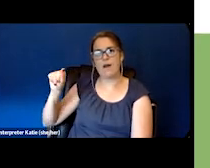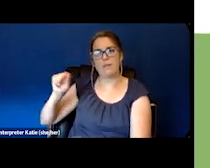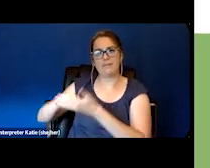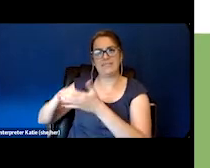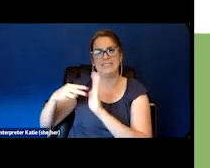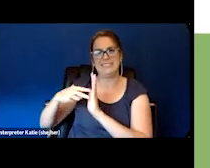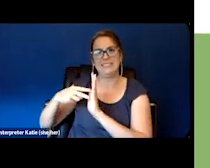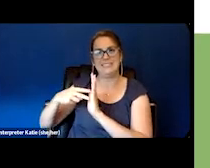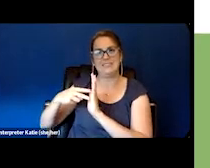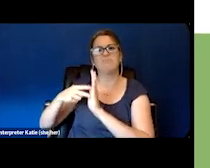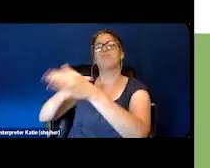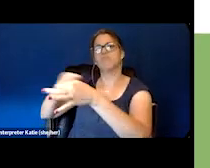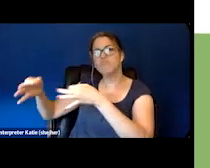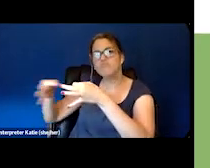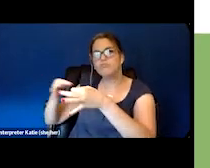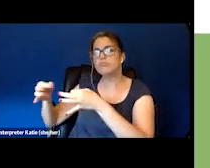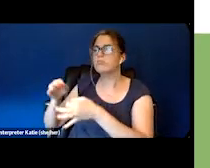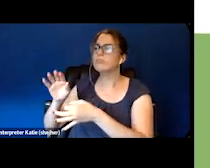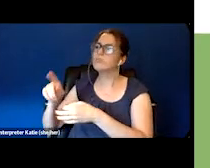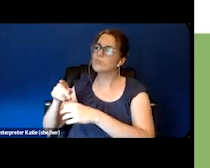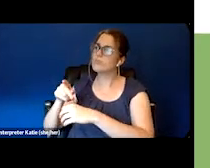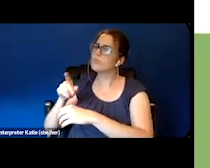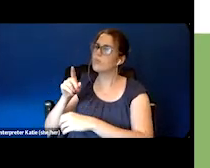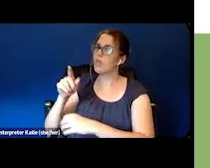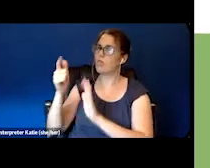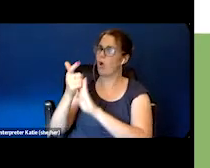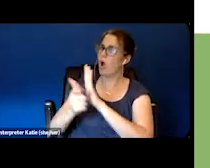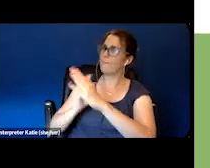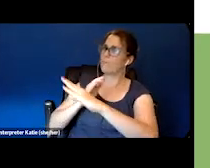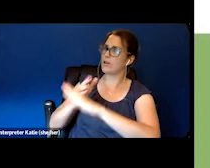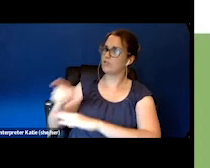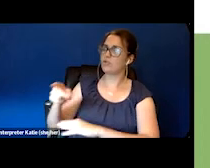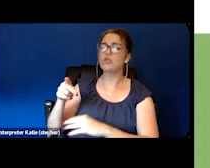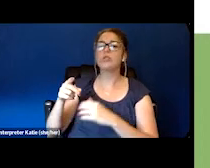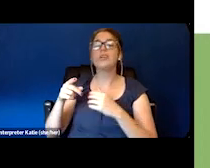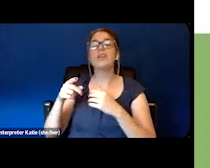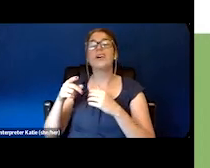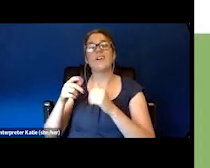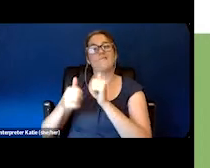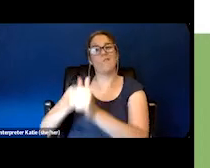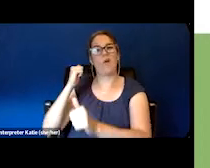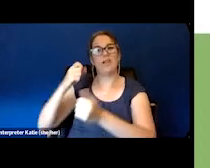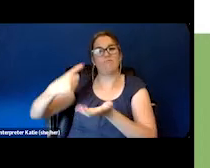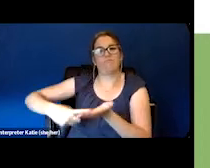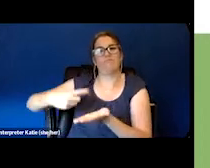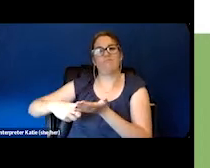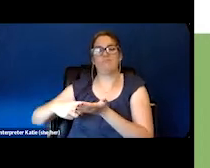And try not to talk directly in front of others. You might have to make your introductions,